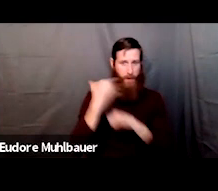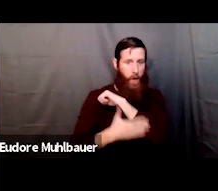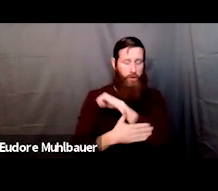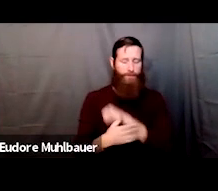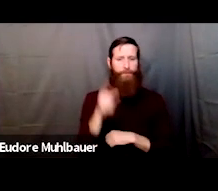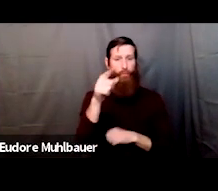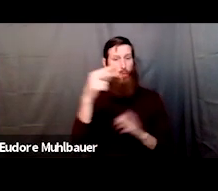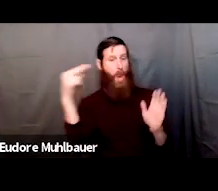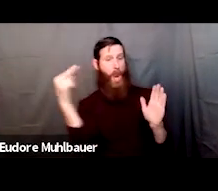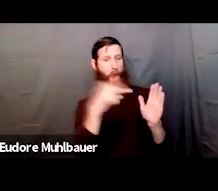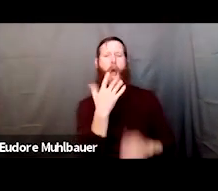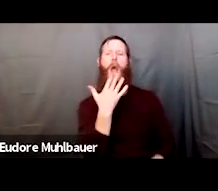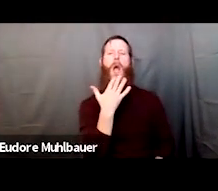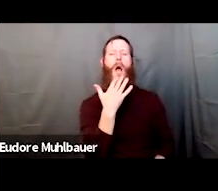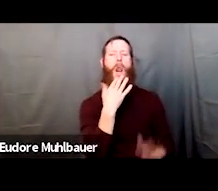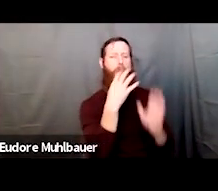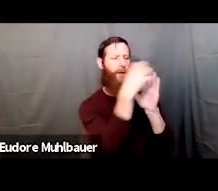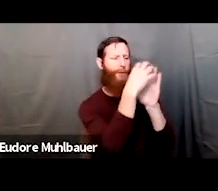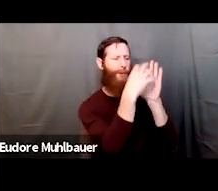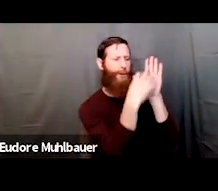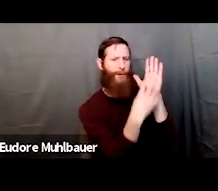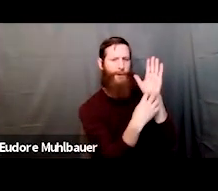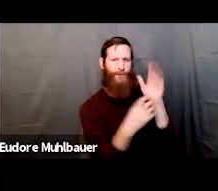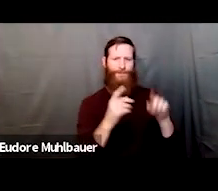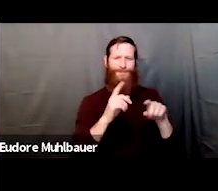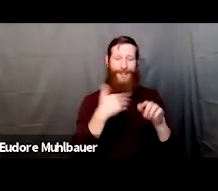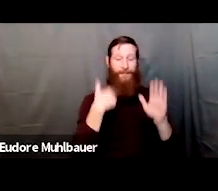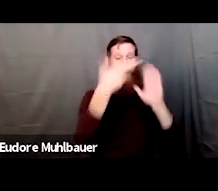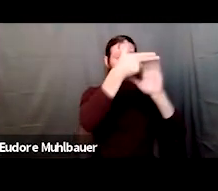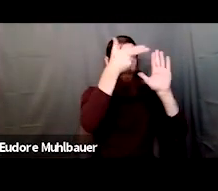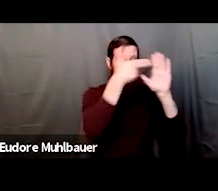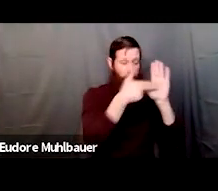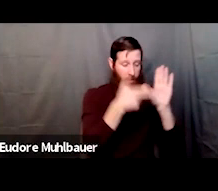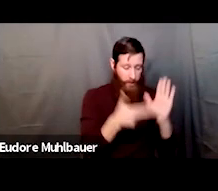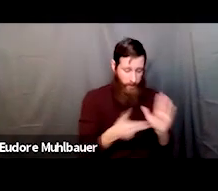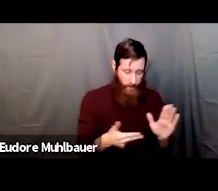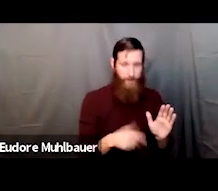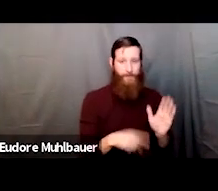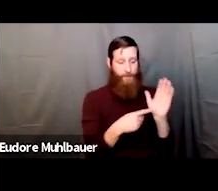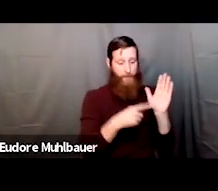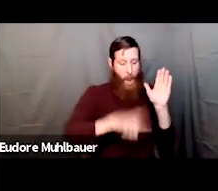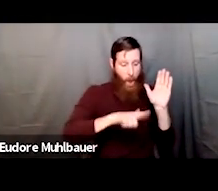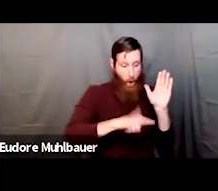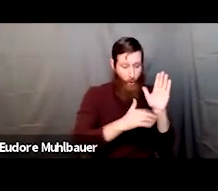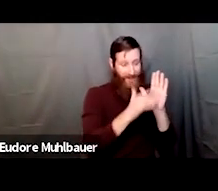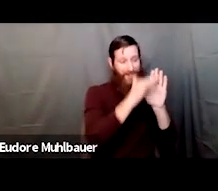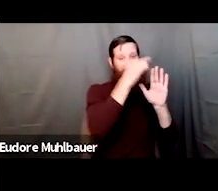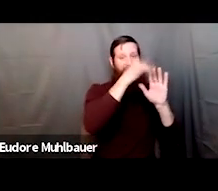You can look at this colored tile photo and see that the scale ranges from low, down at the bottom, All the way up to extreme,